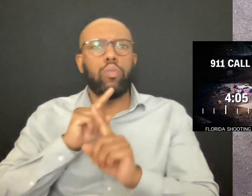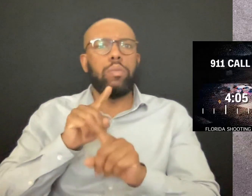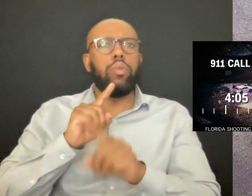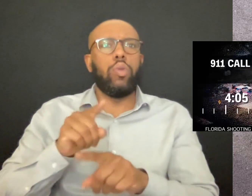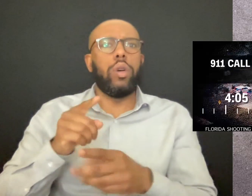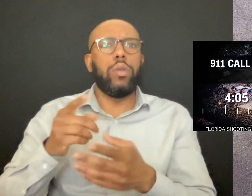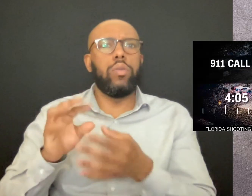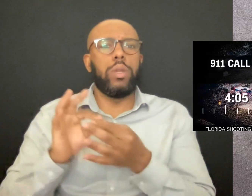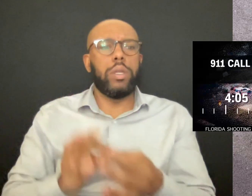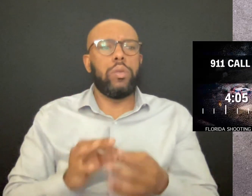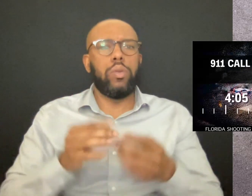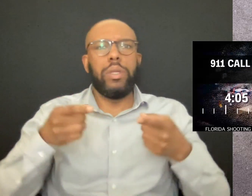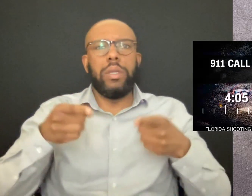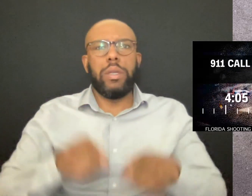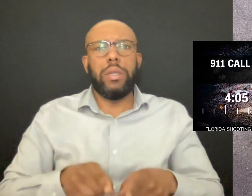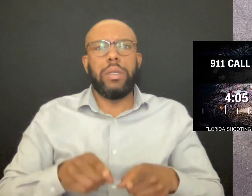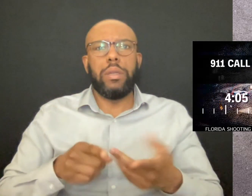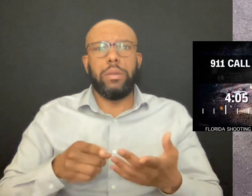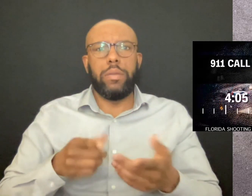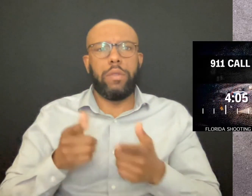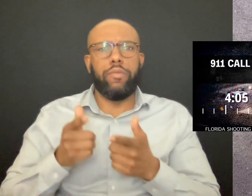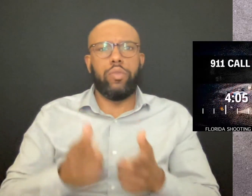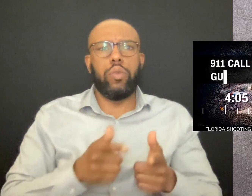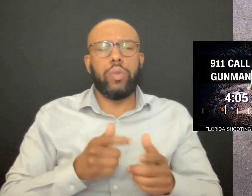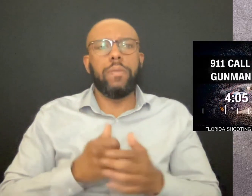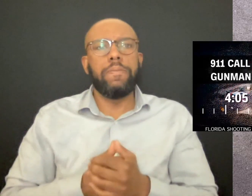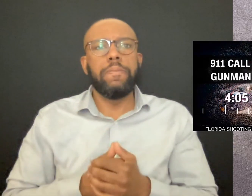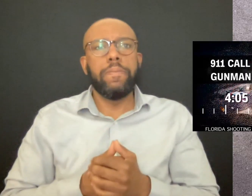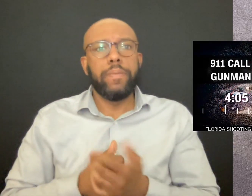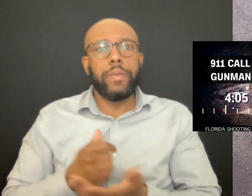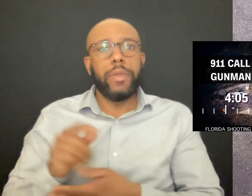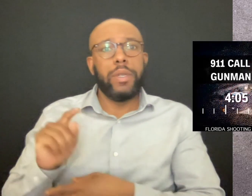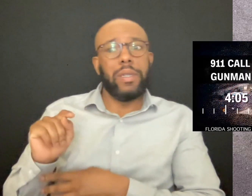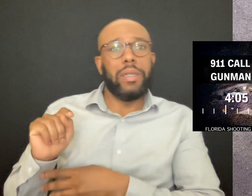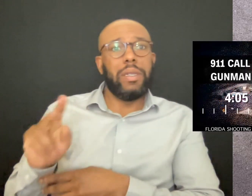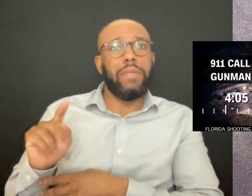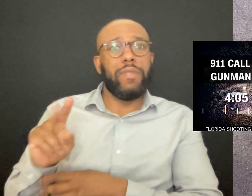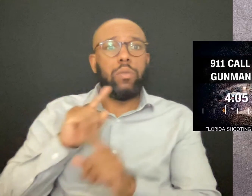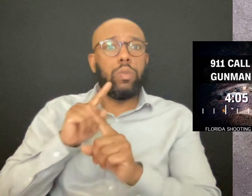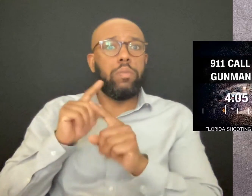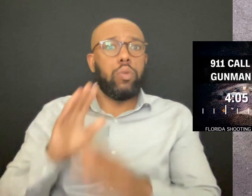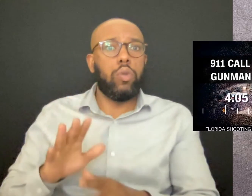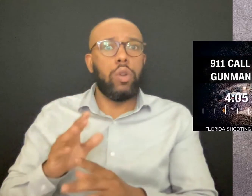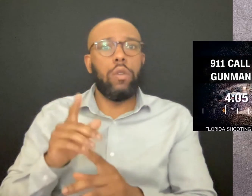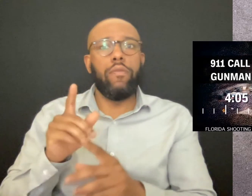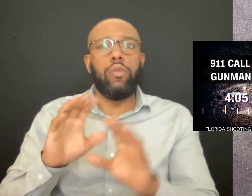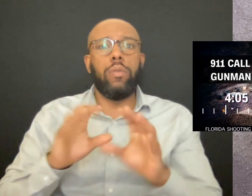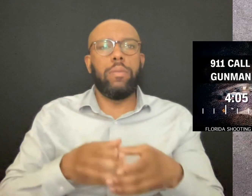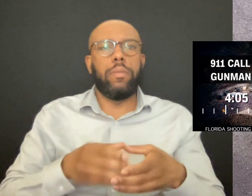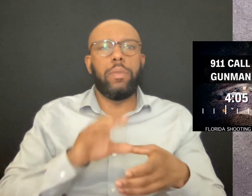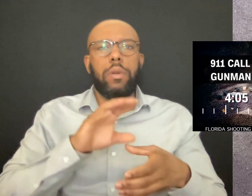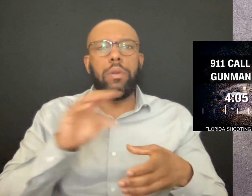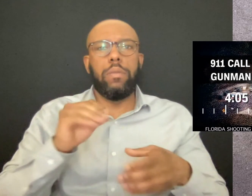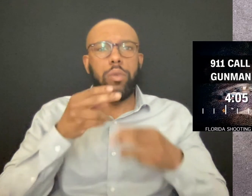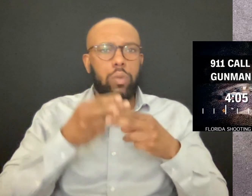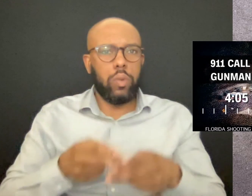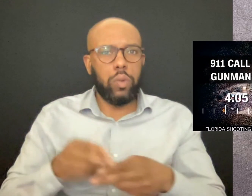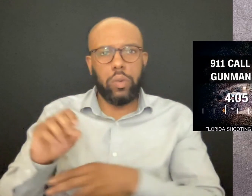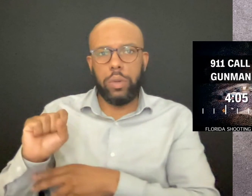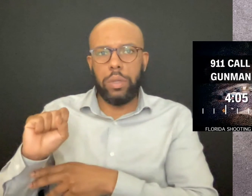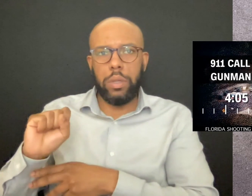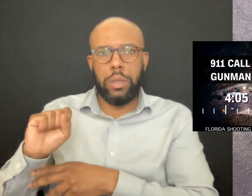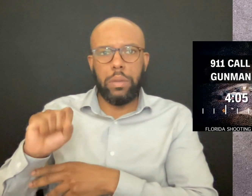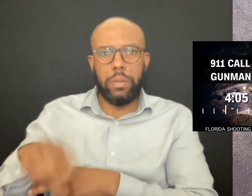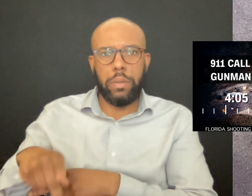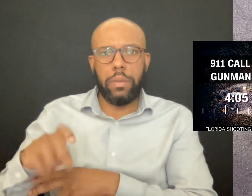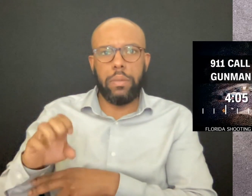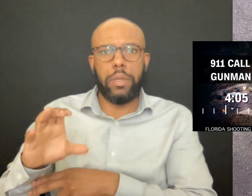were reporting on the earlier shooting incident a television reporter from Spectrum News 13 died